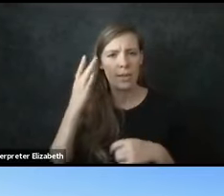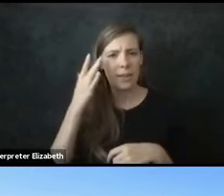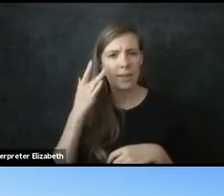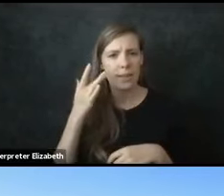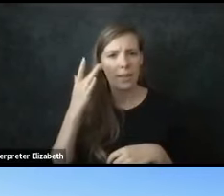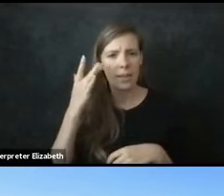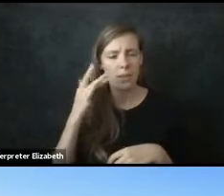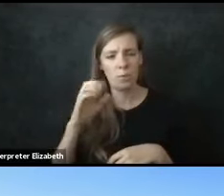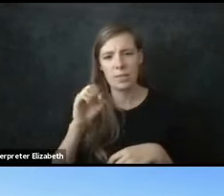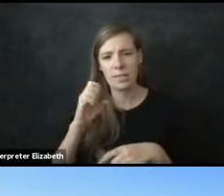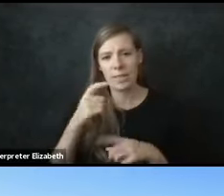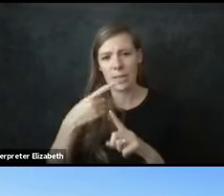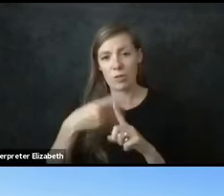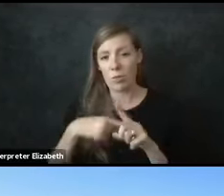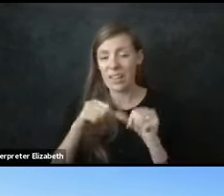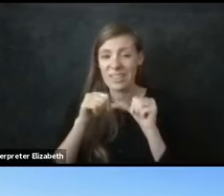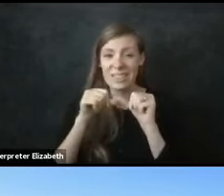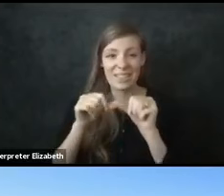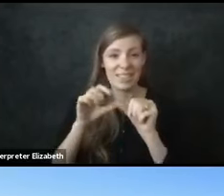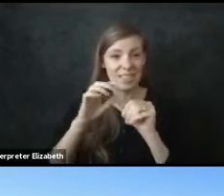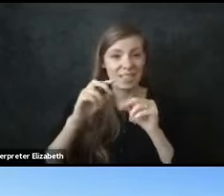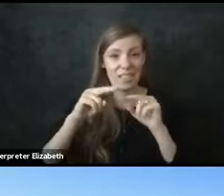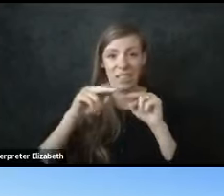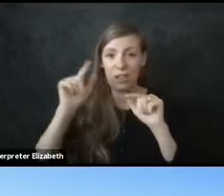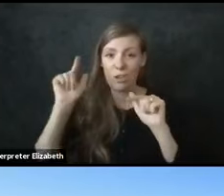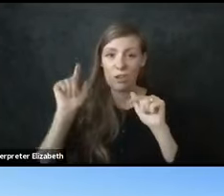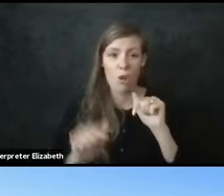persistently low but has stopped declining.